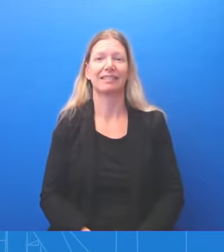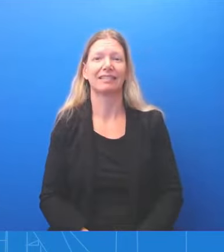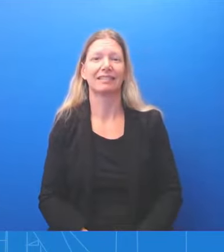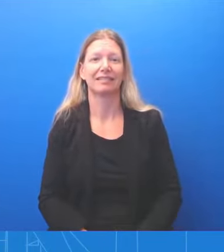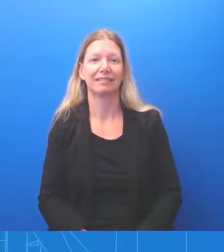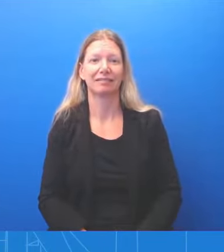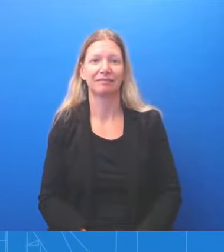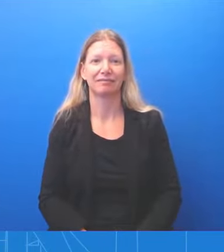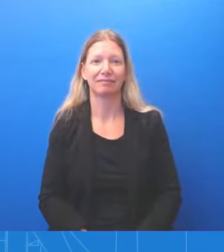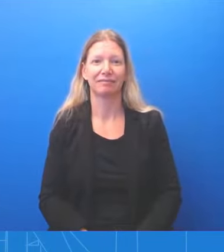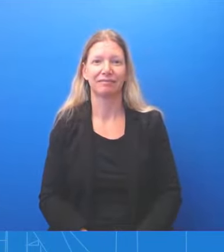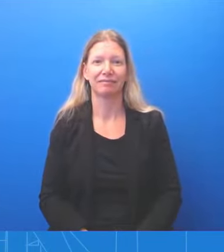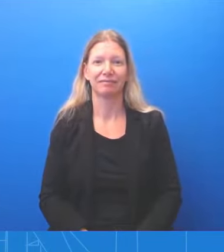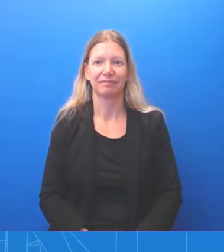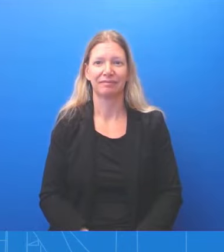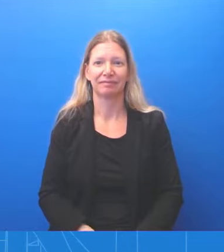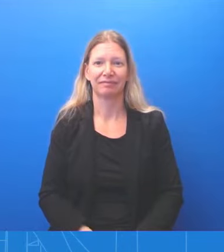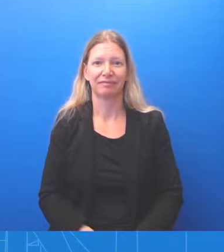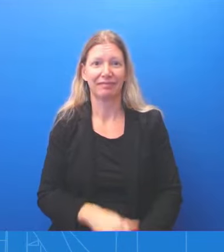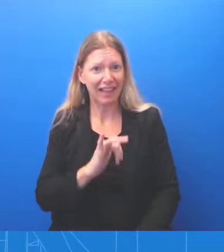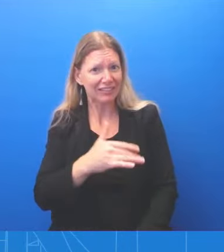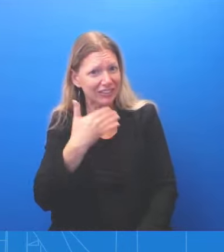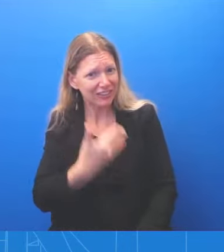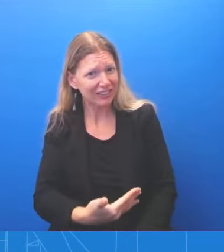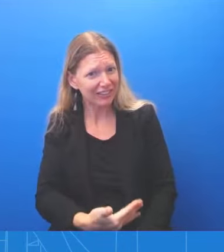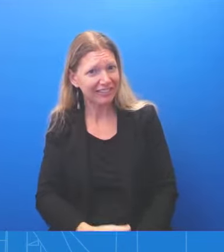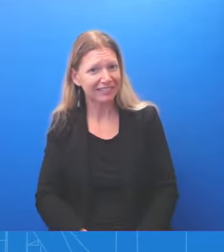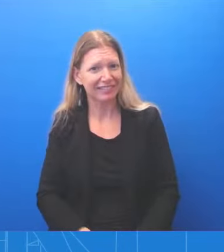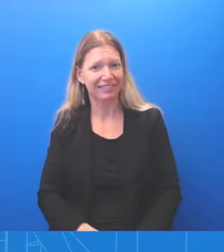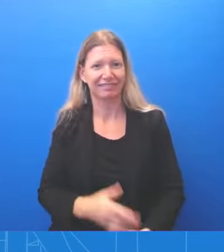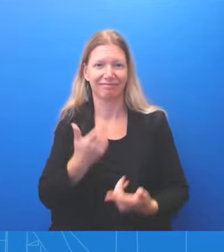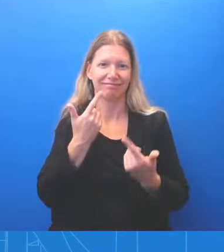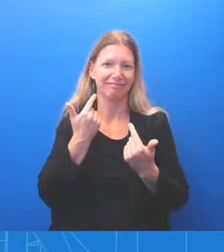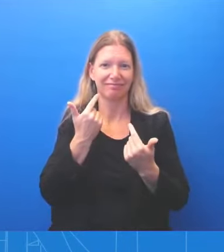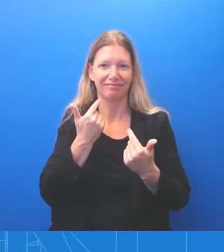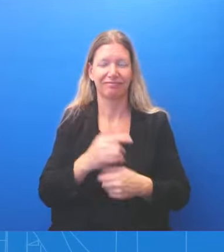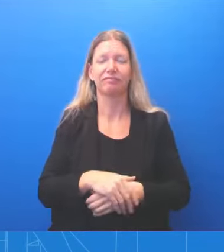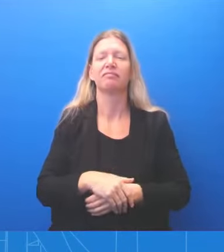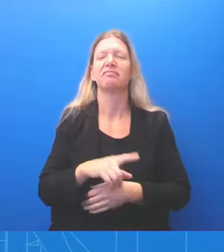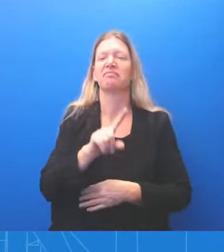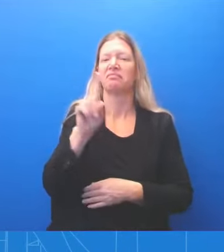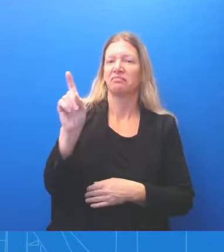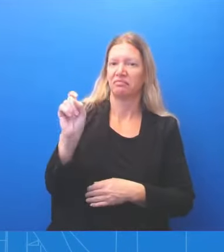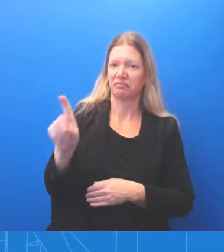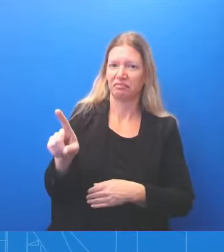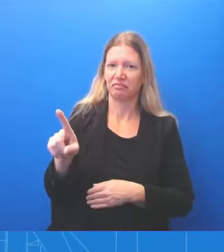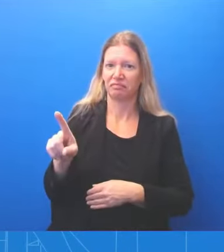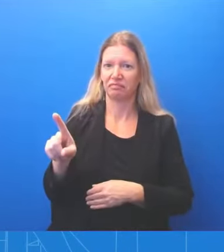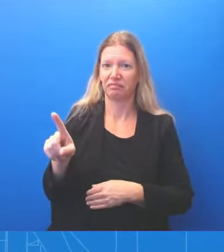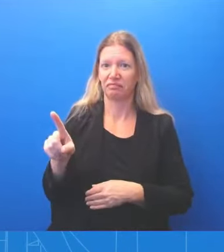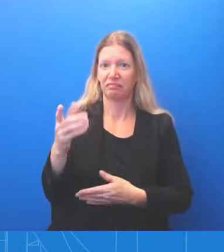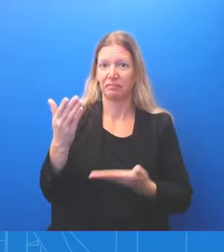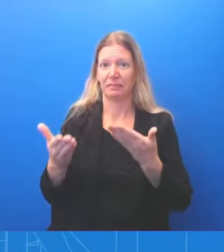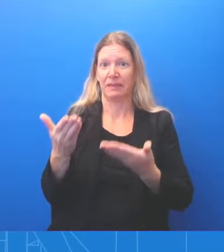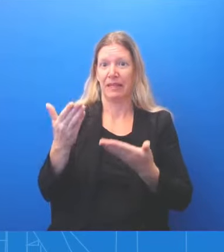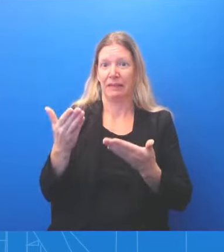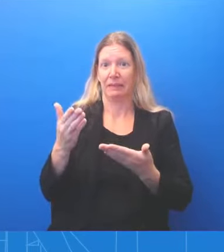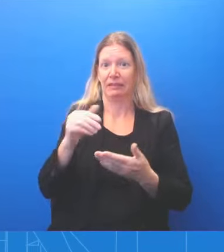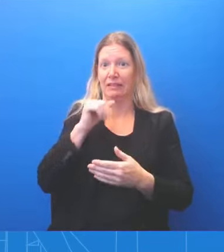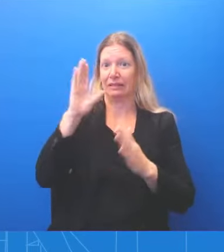I like -- that's good. Well, okay. The Press: I have another question that you probably were not expecting. Ms. Jean-Pierre: Okay. The Press: Does President Biden want to limit Americans